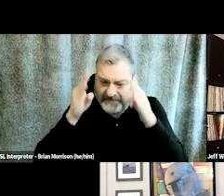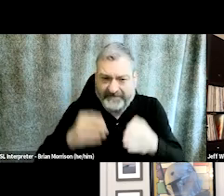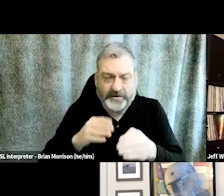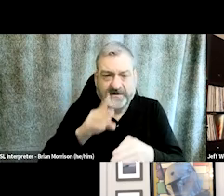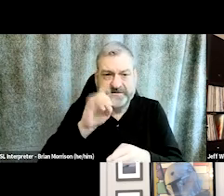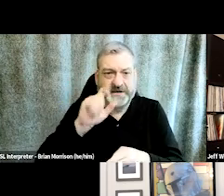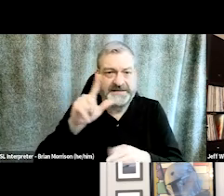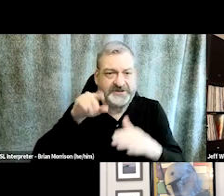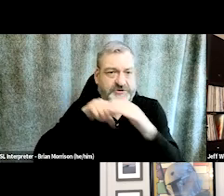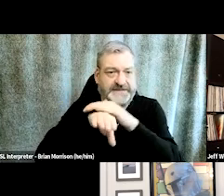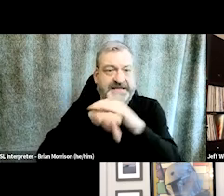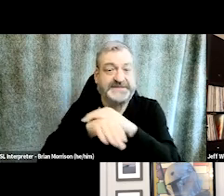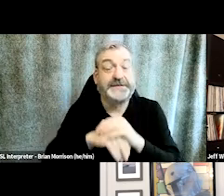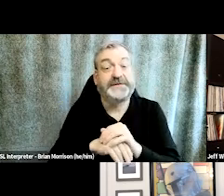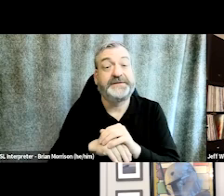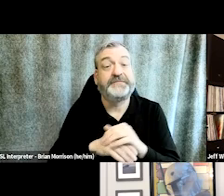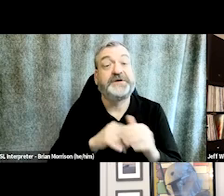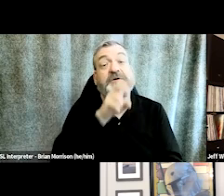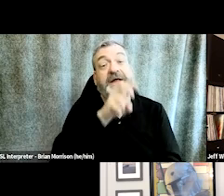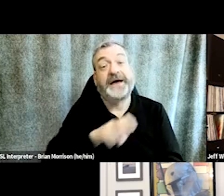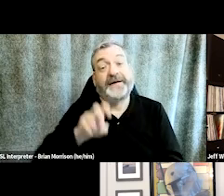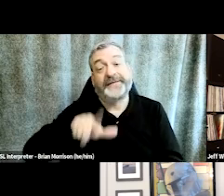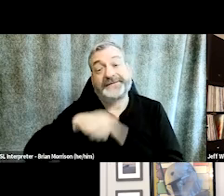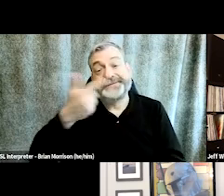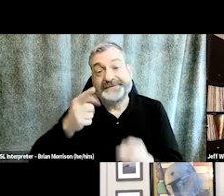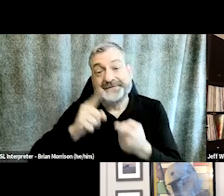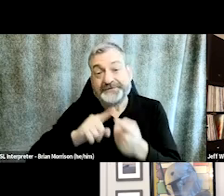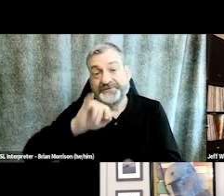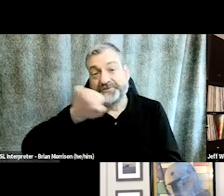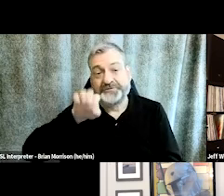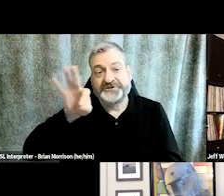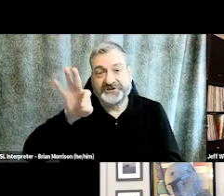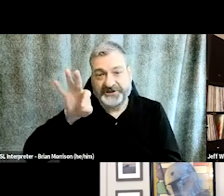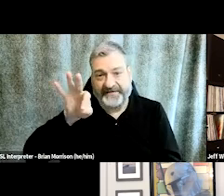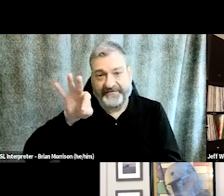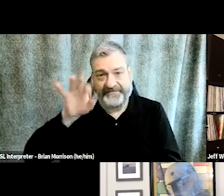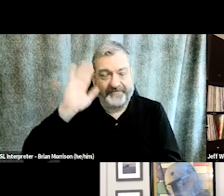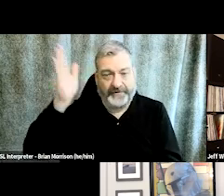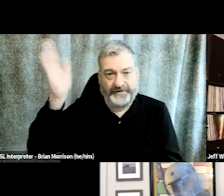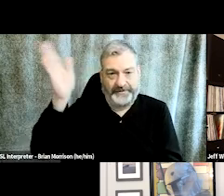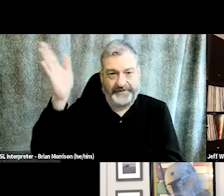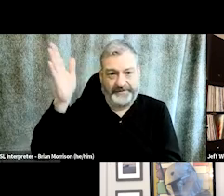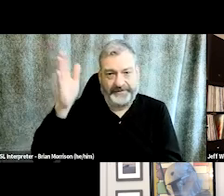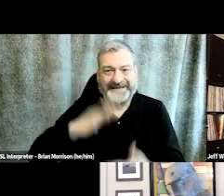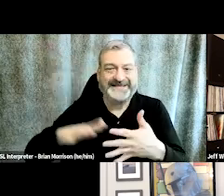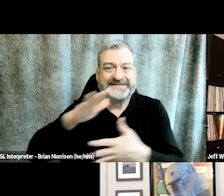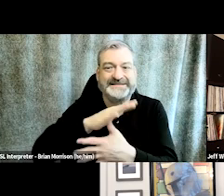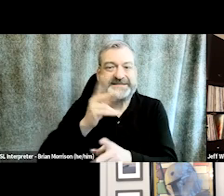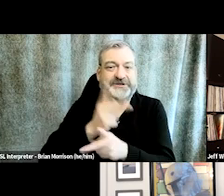I'd love to bring Jeff Wiesner up onto the stage, as it were. Jeff is the senior product owner at Tamman.